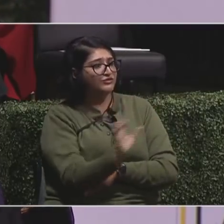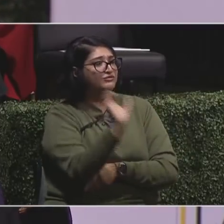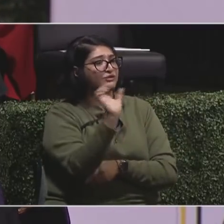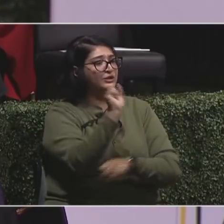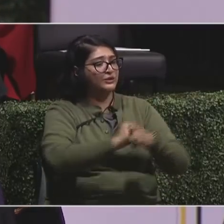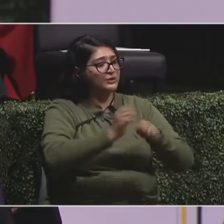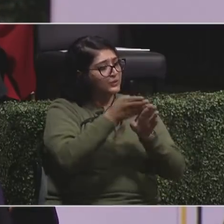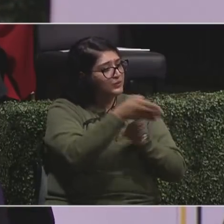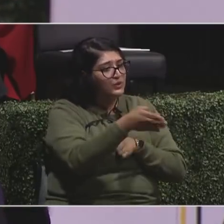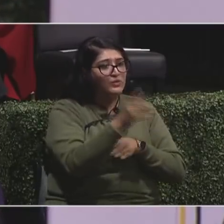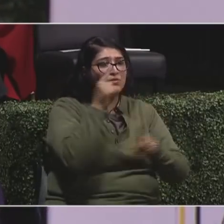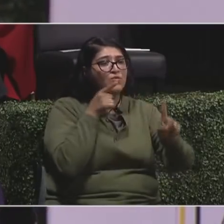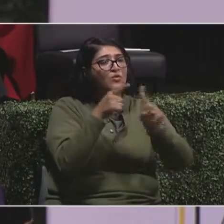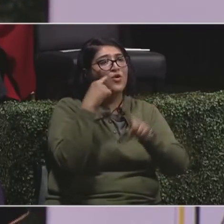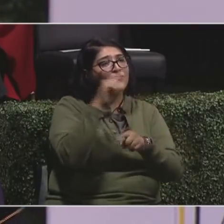TO BRING NEW PERSPECTIVES, FRESH IDEAS,